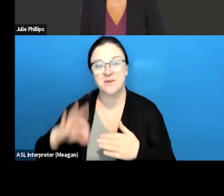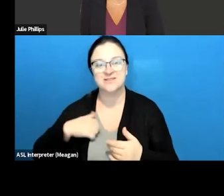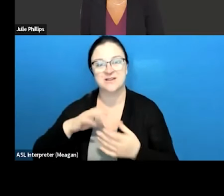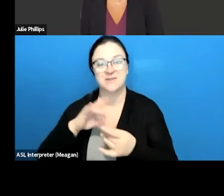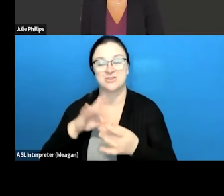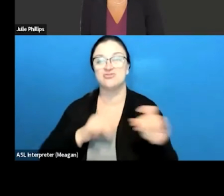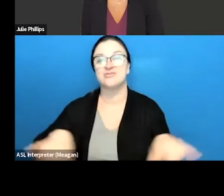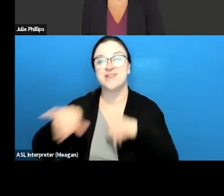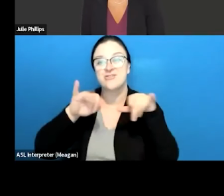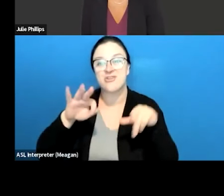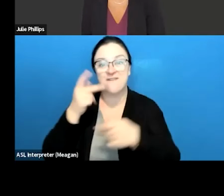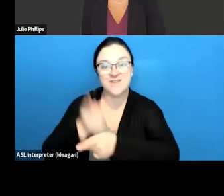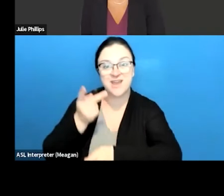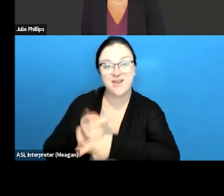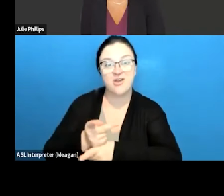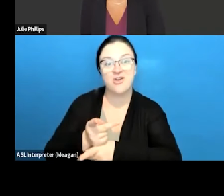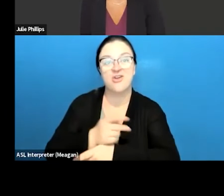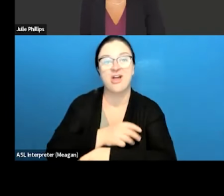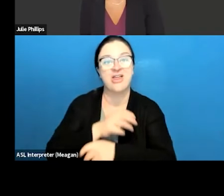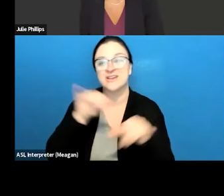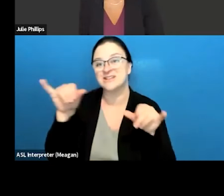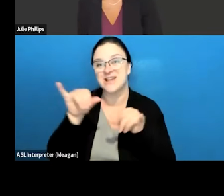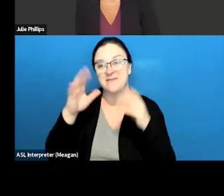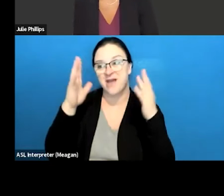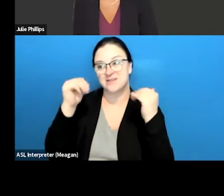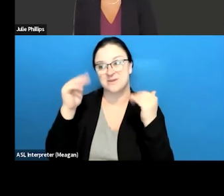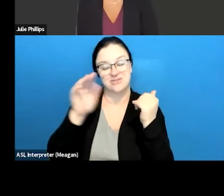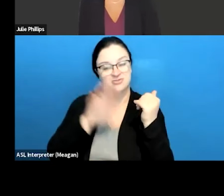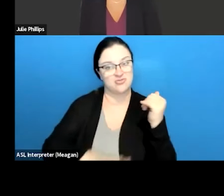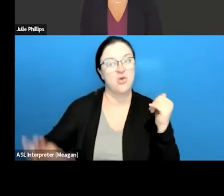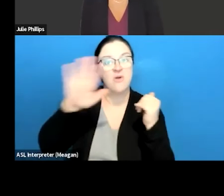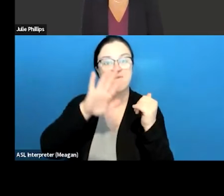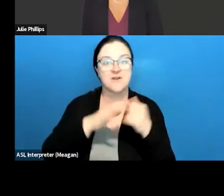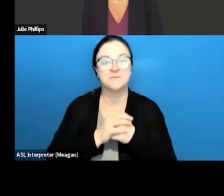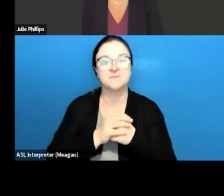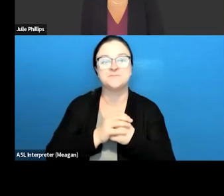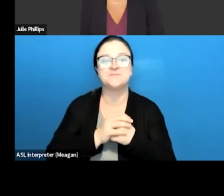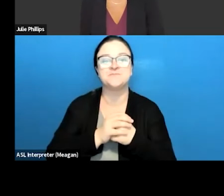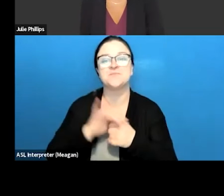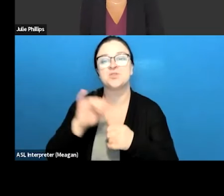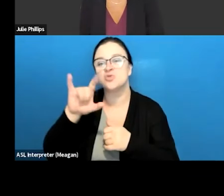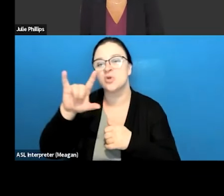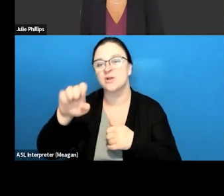and the same expectations across the board. And then as Julie discussed this relationship management,